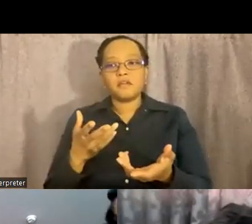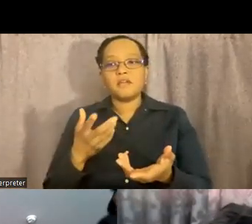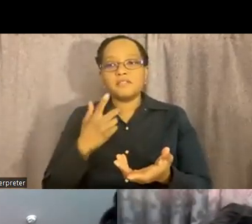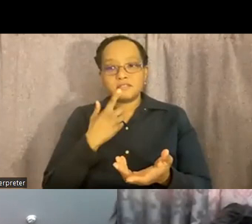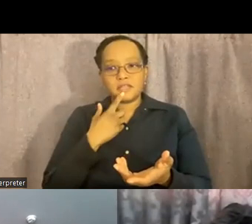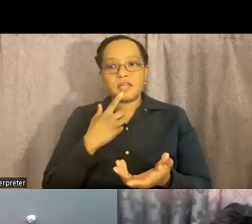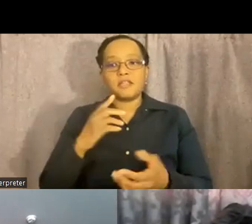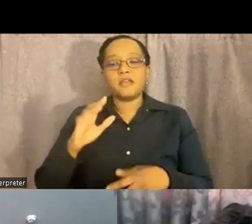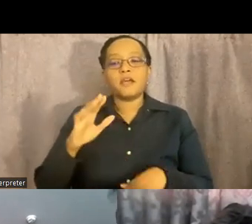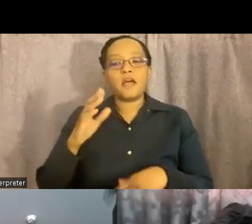involved youth.